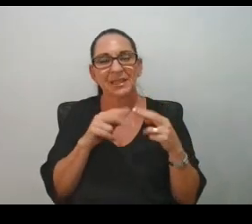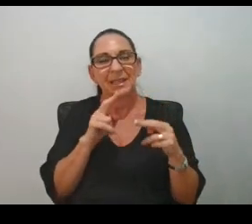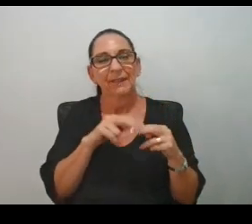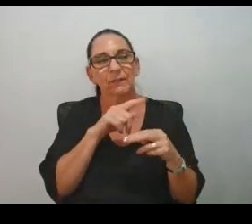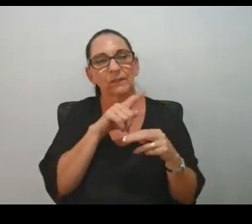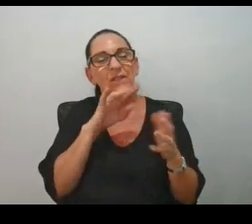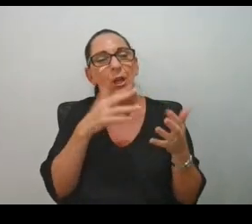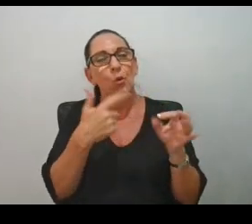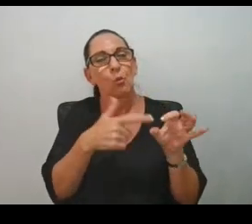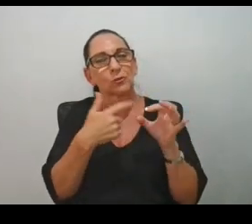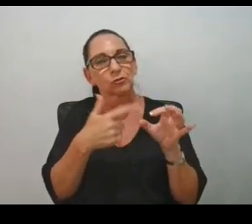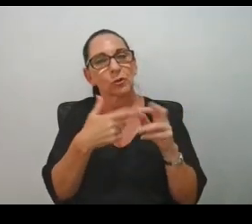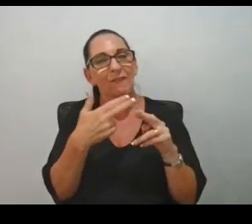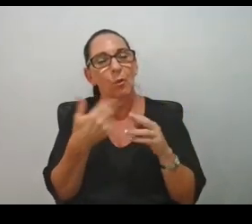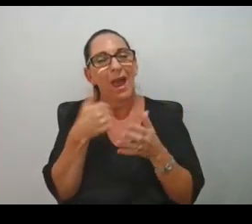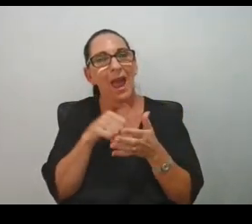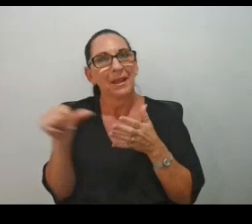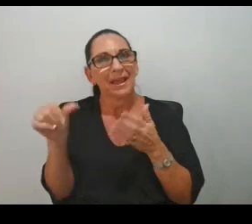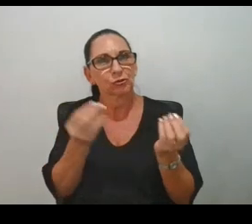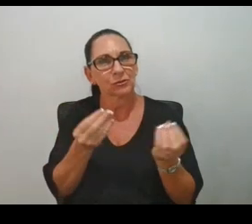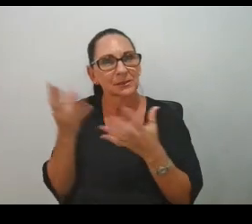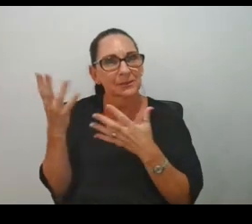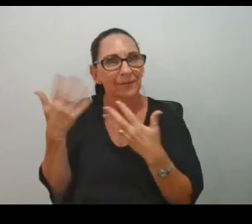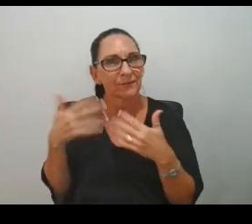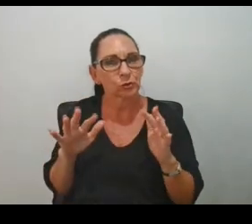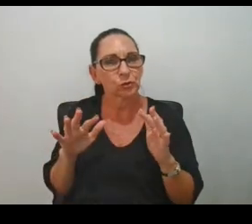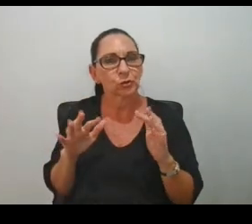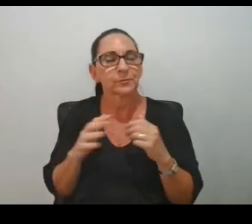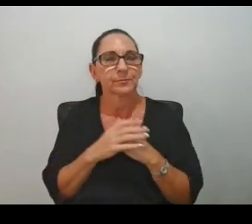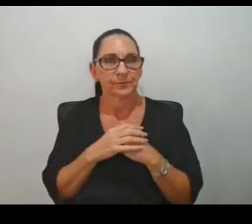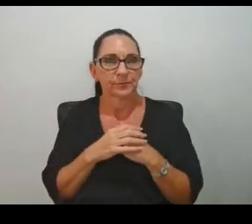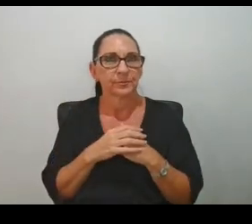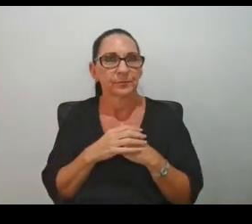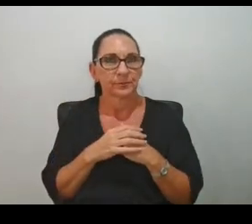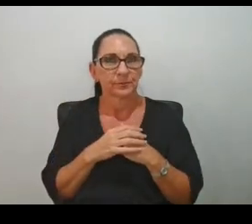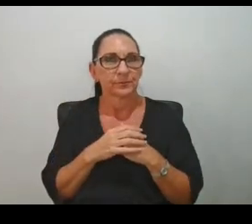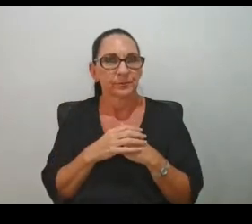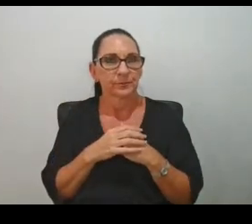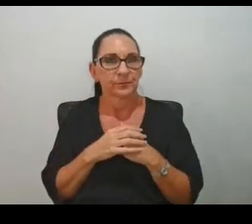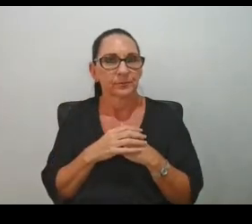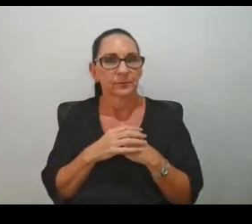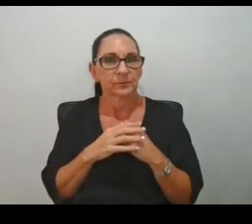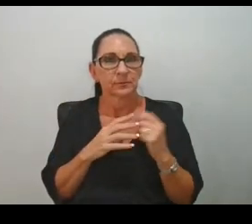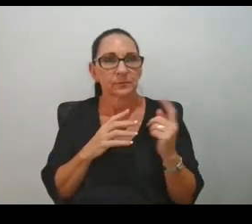who've already submitted an application want to check and probably the only other thing I would